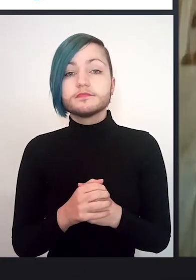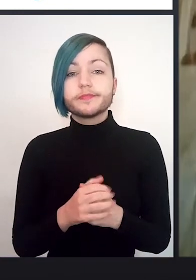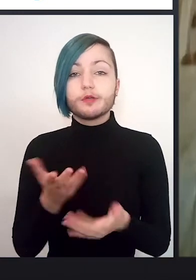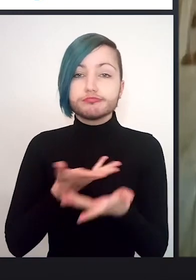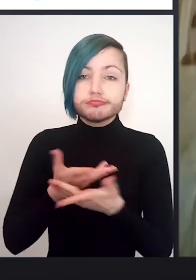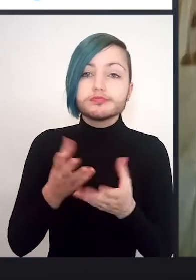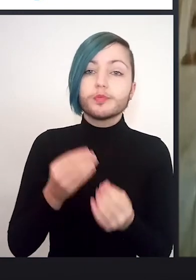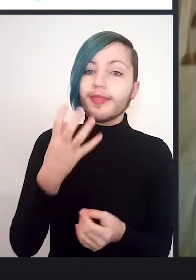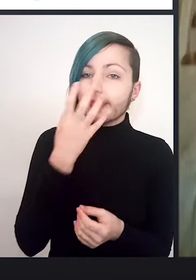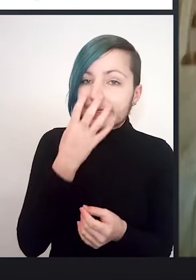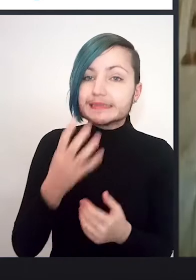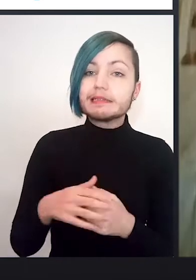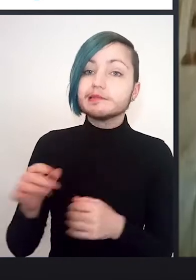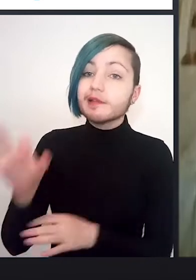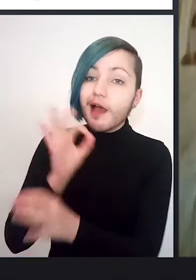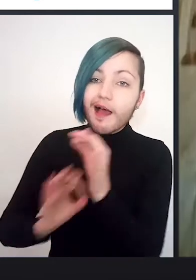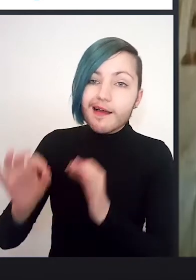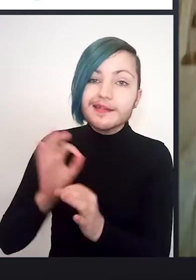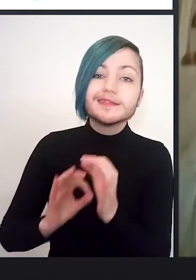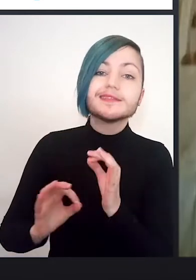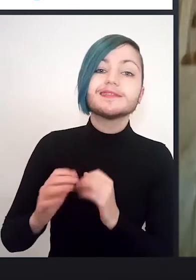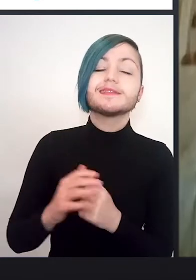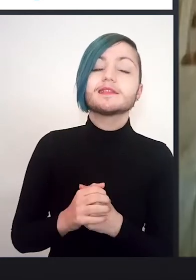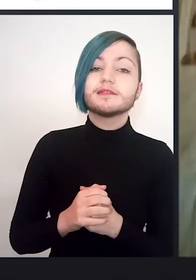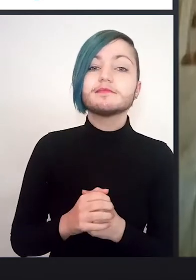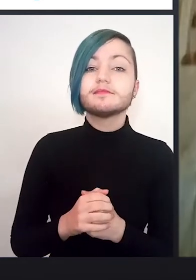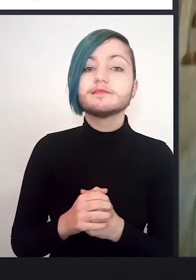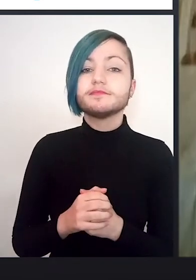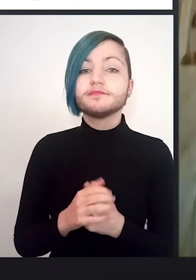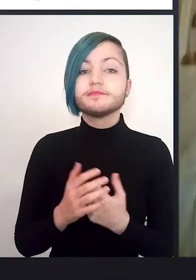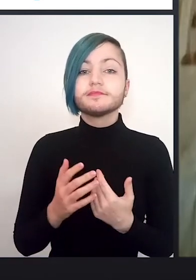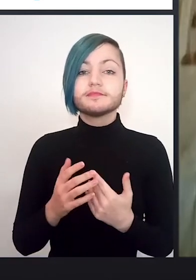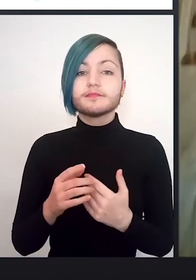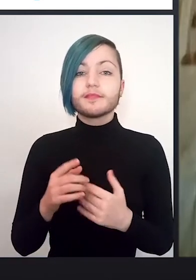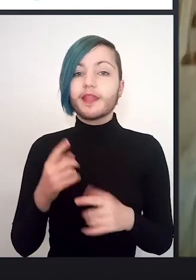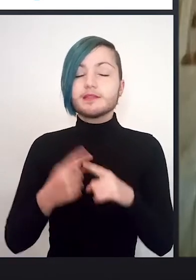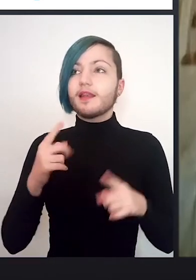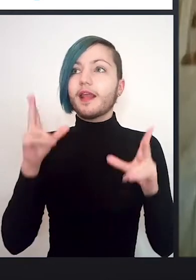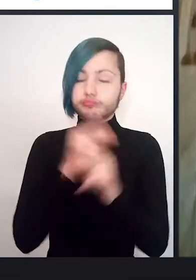chat with the anaesthetist, he asks you a few questions and then suddenly you're asleep.